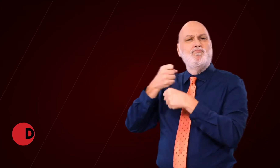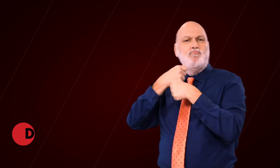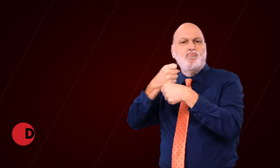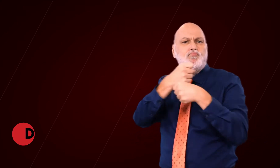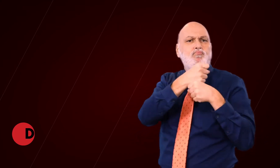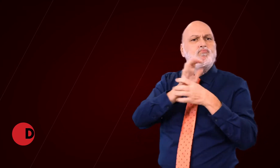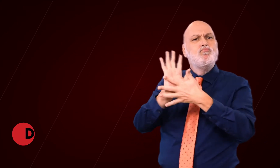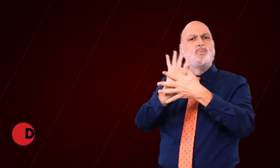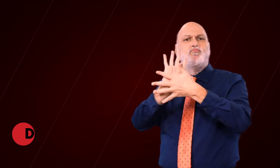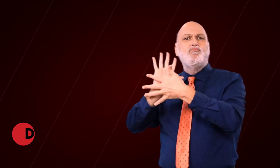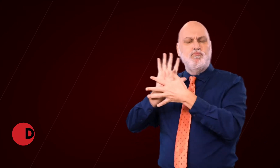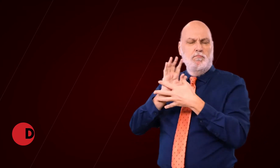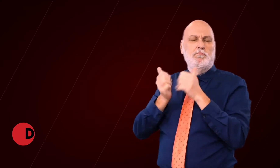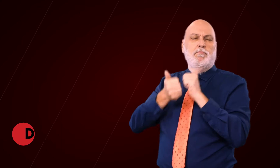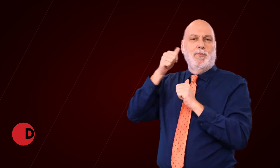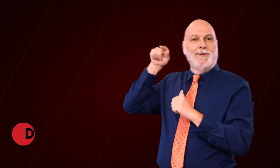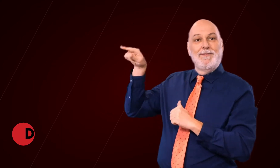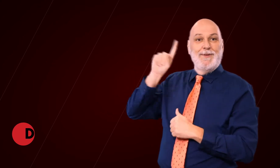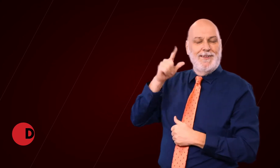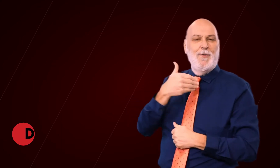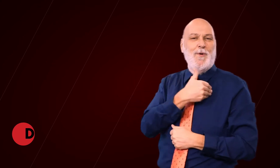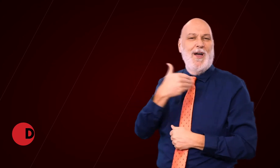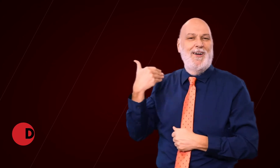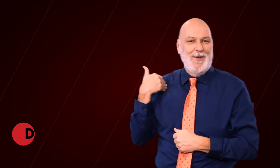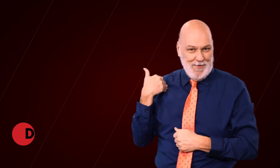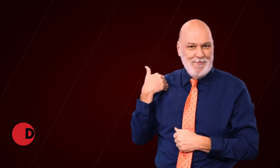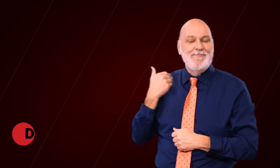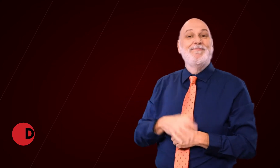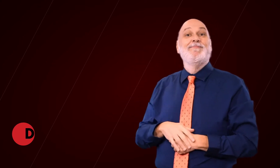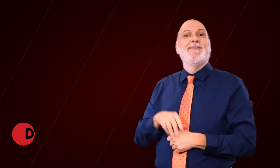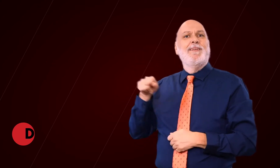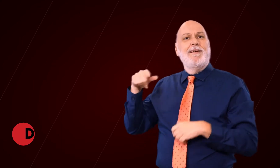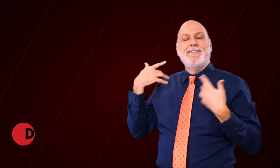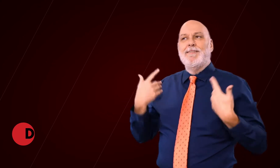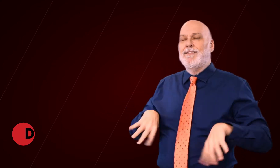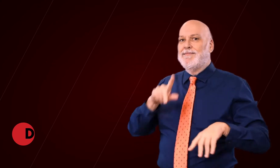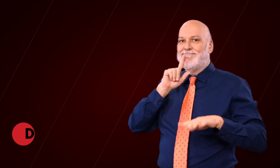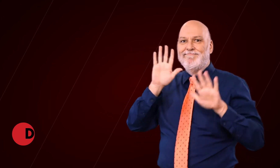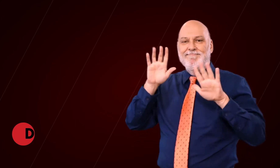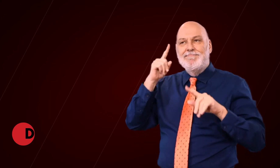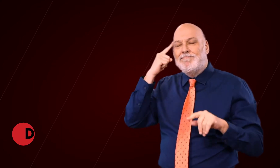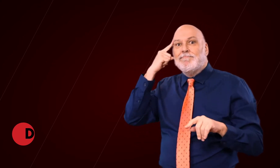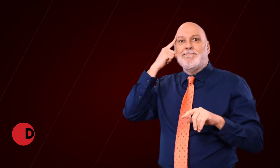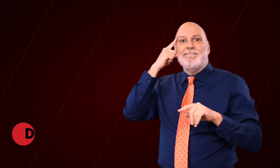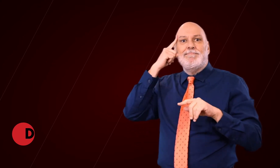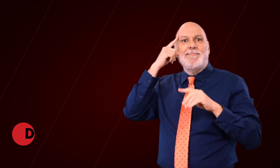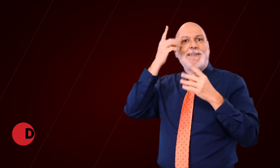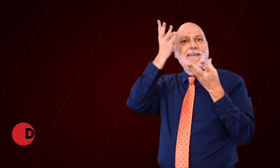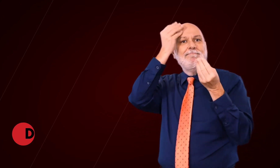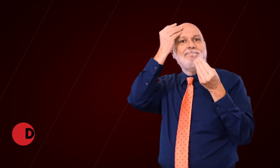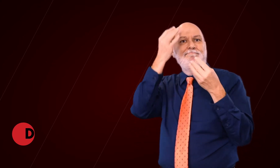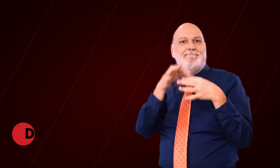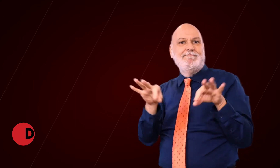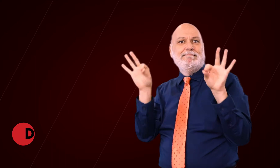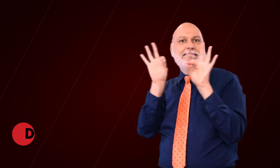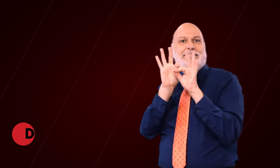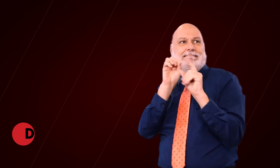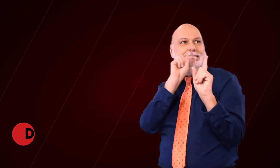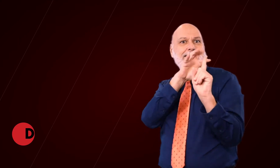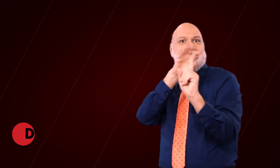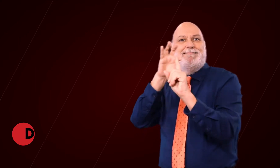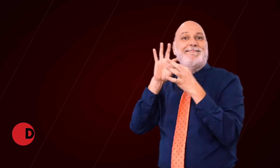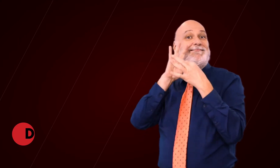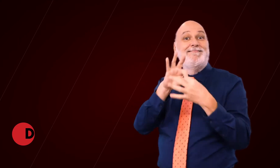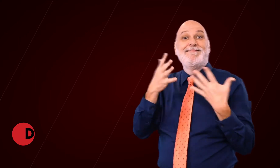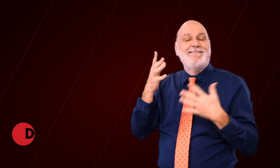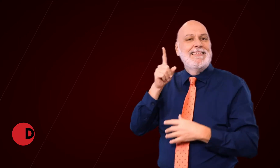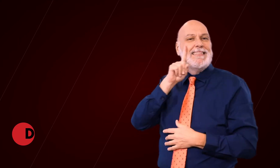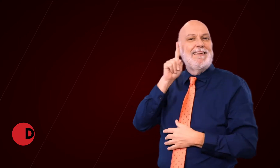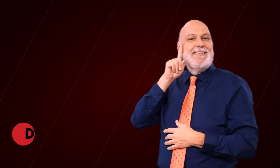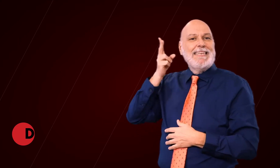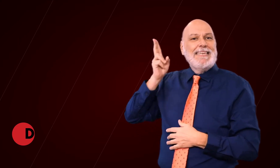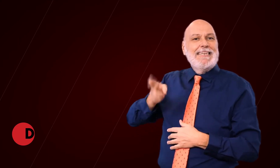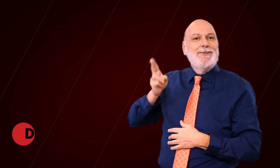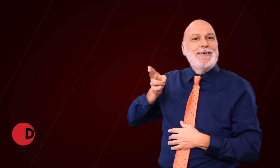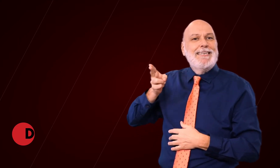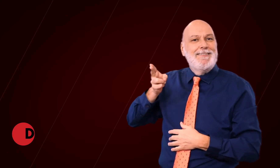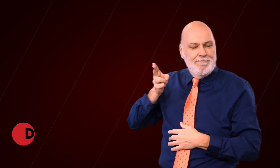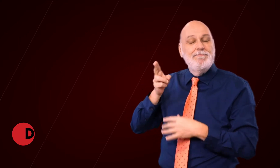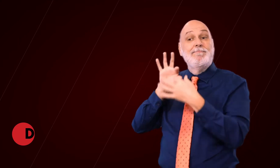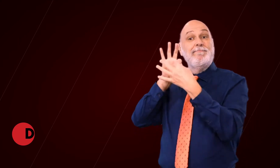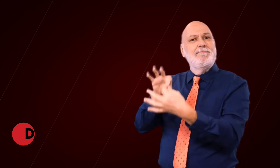is producing a film in Toronto on one of the most significant and